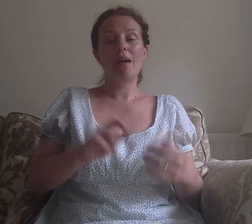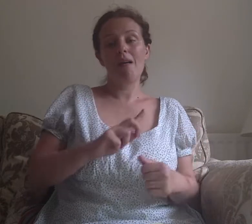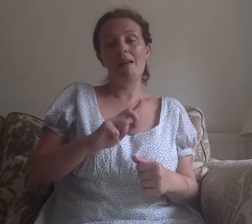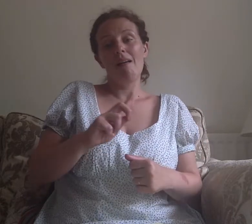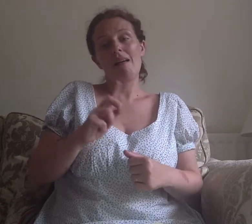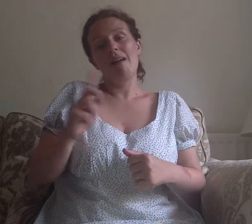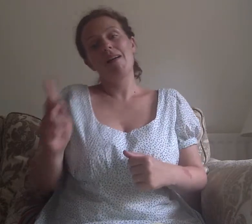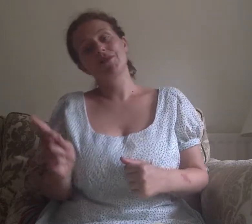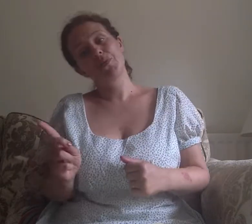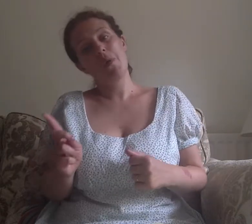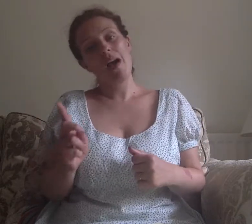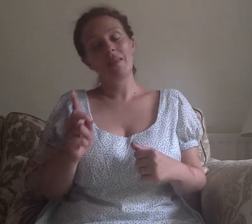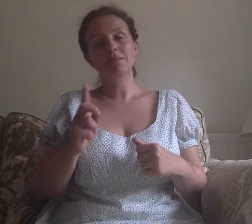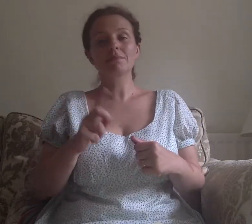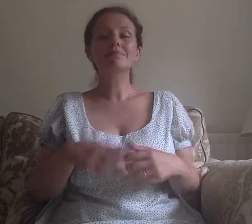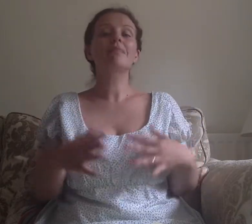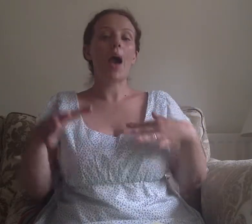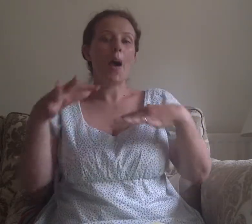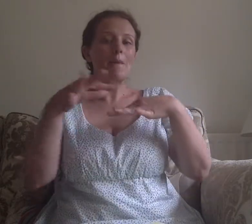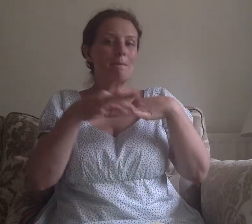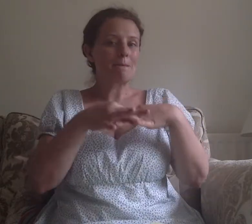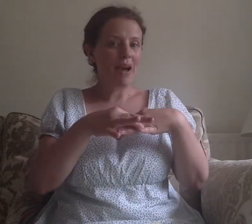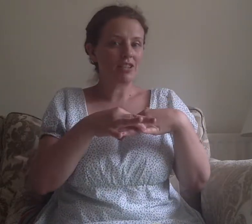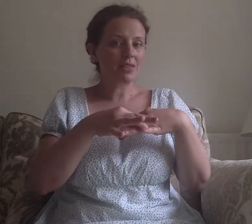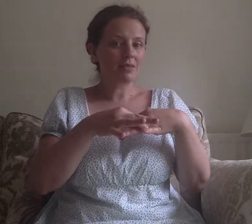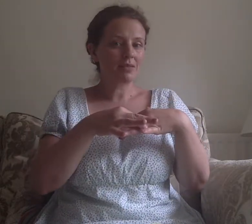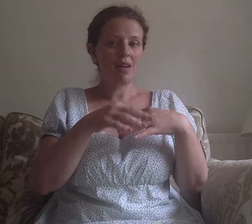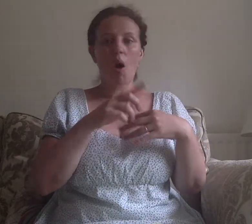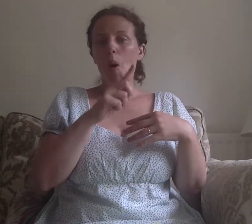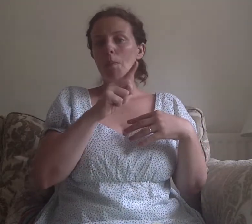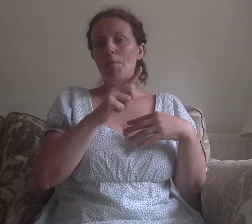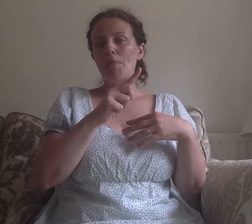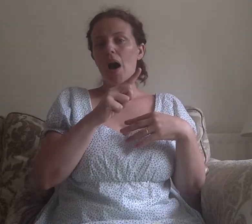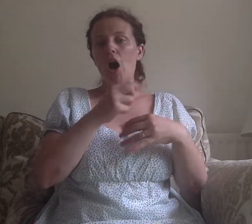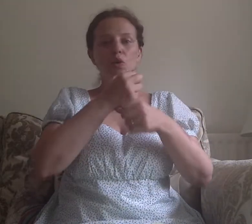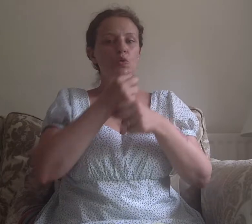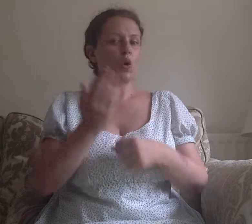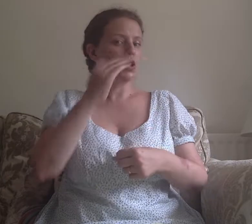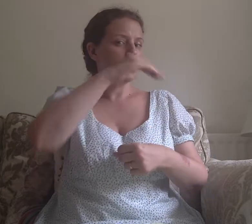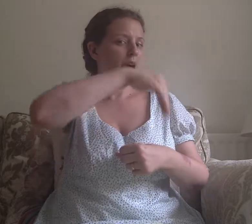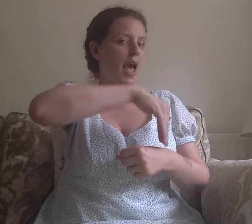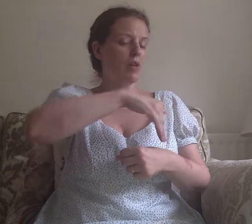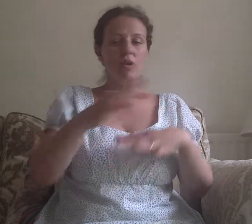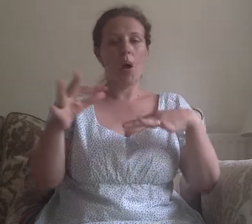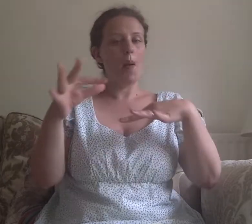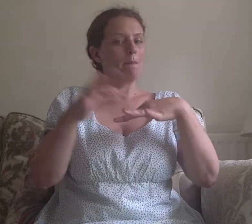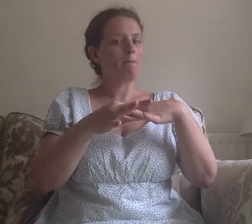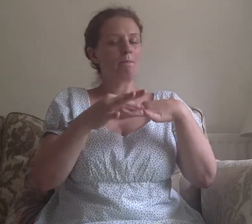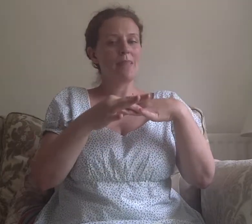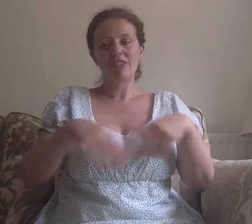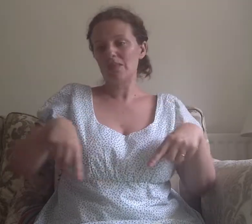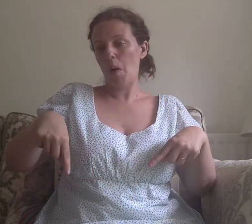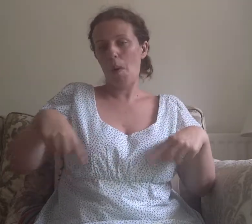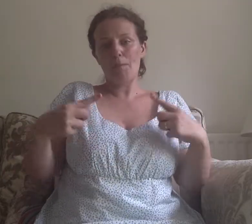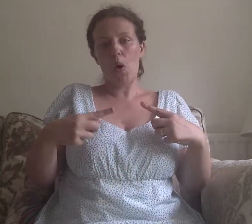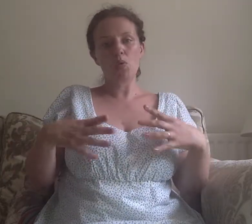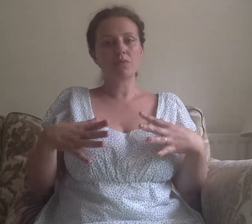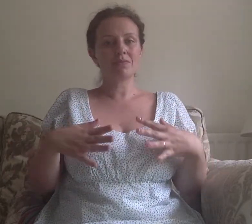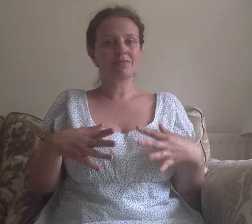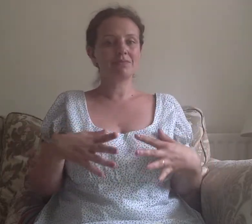They were married but the Churchill we opposed to the marriage.